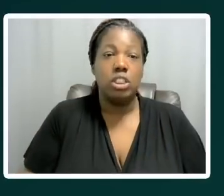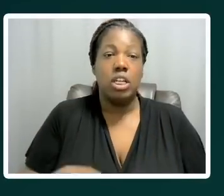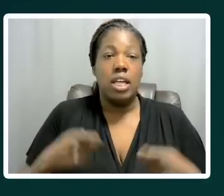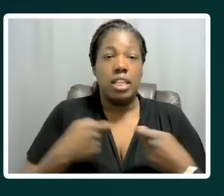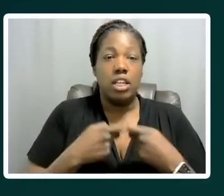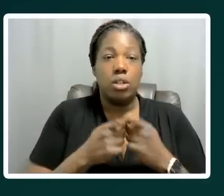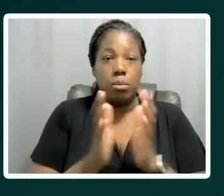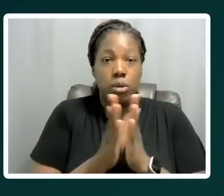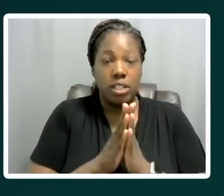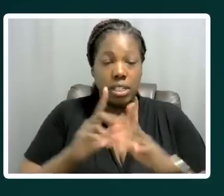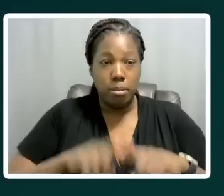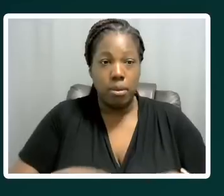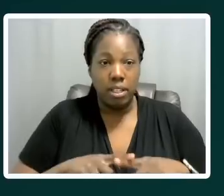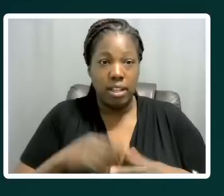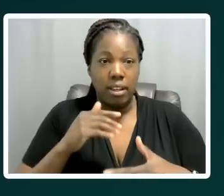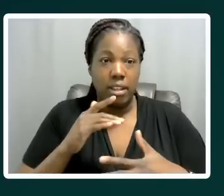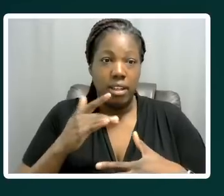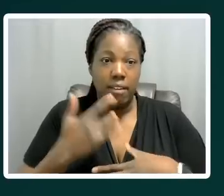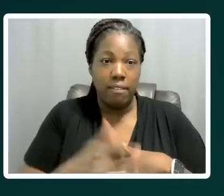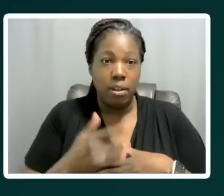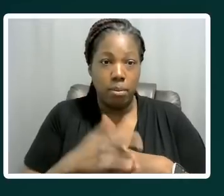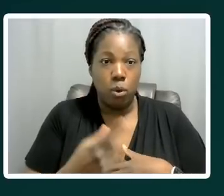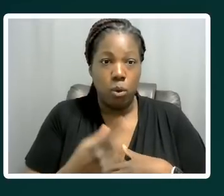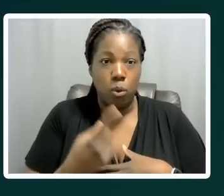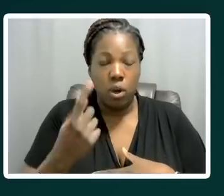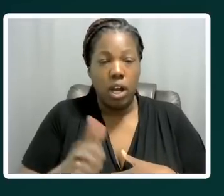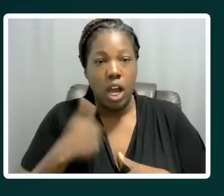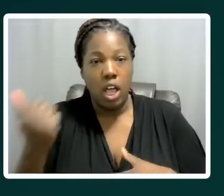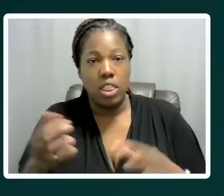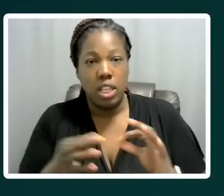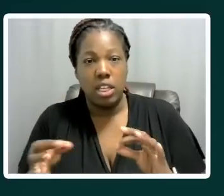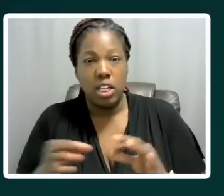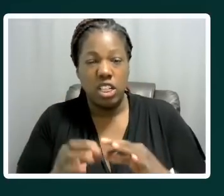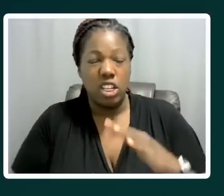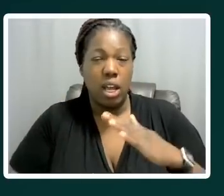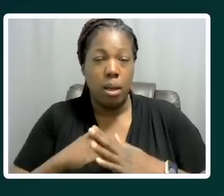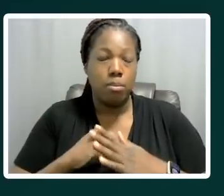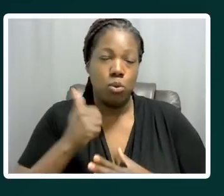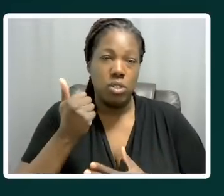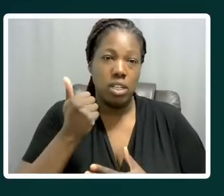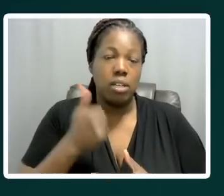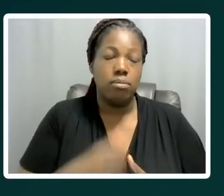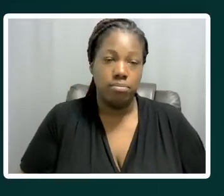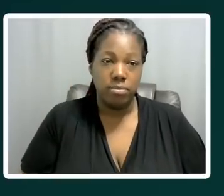is available in at least one other language and up to 10 other languages. This really allows us